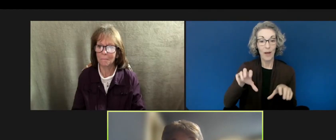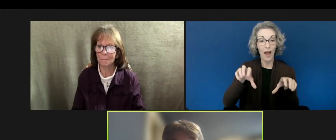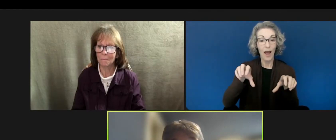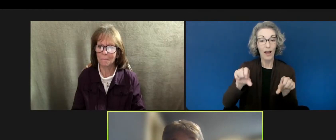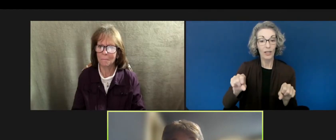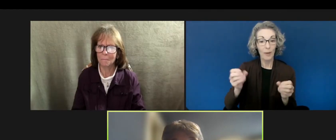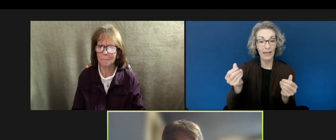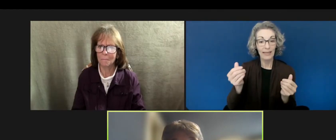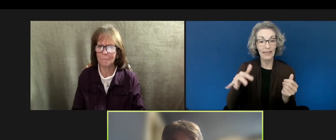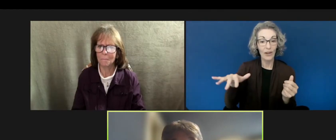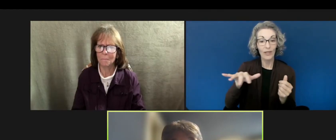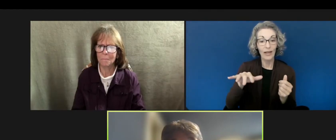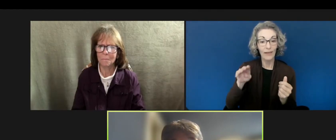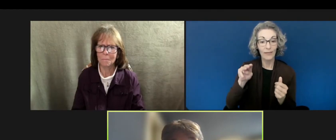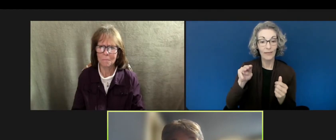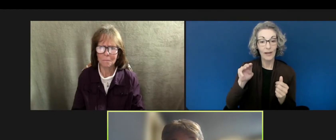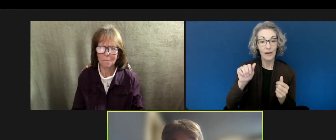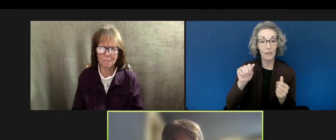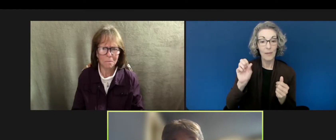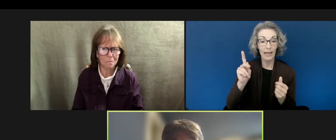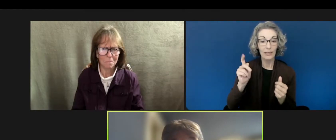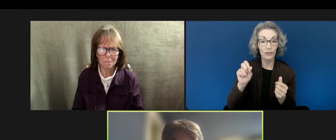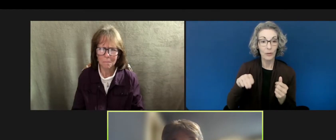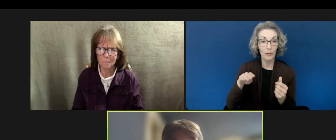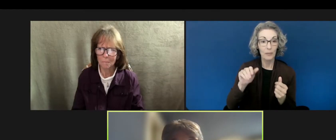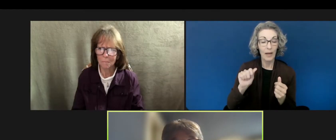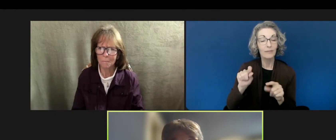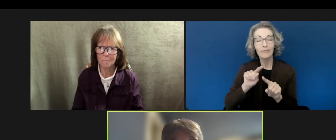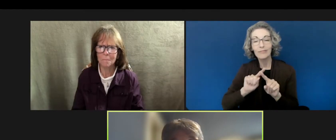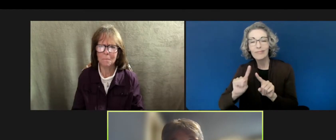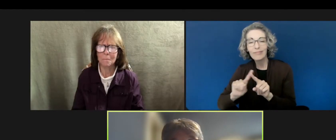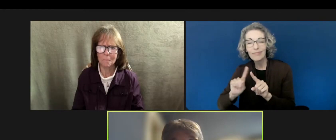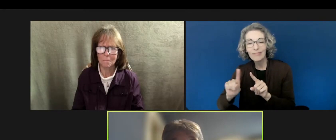Squamish, and Tsleil-Waututh Nations here in what we call Vancouver.